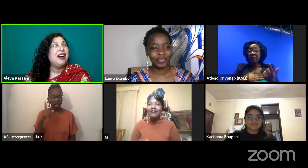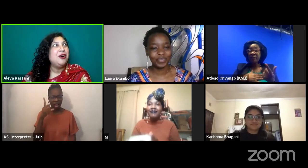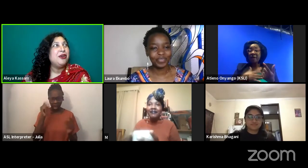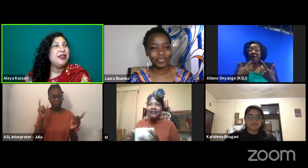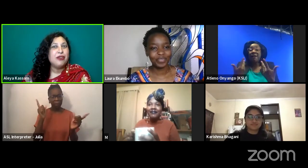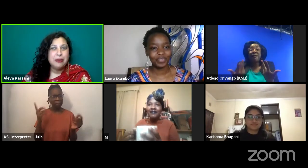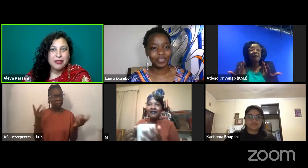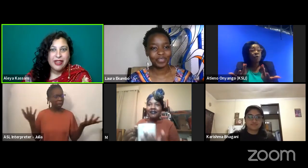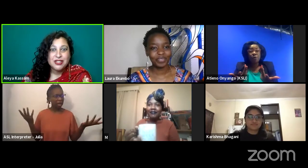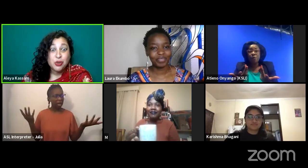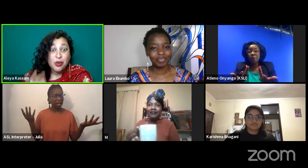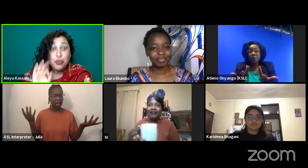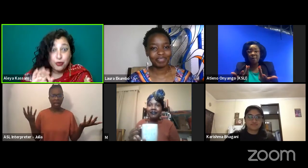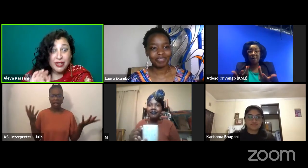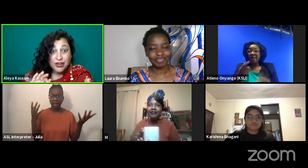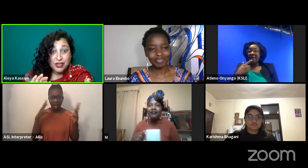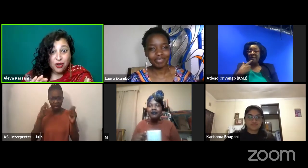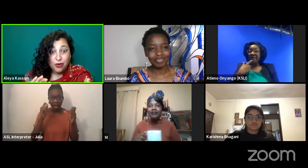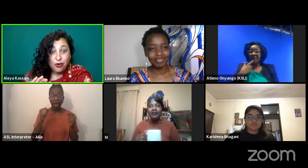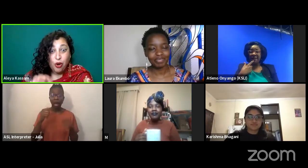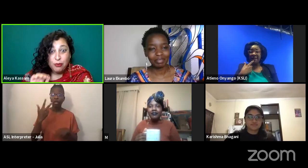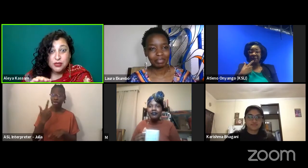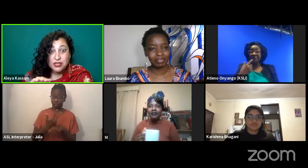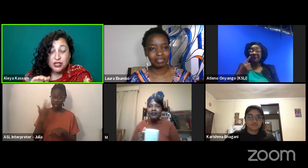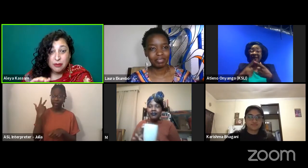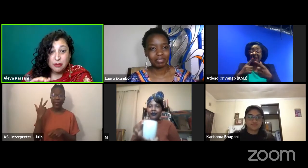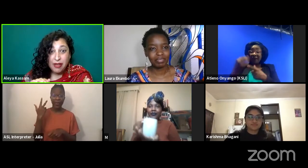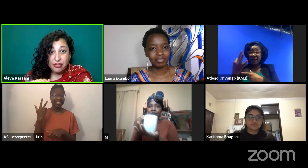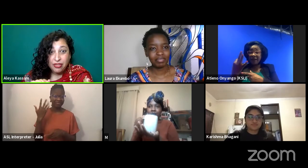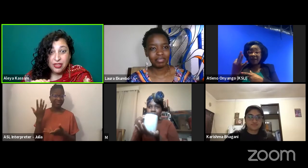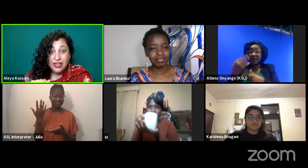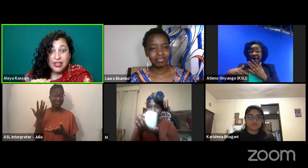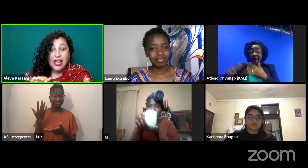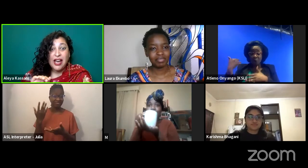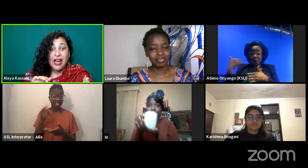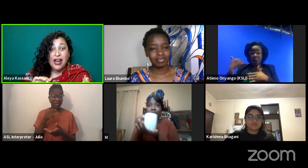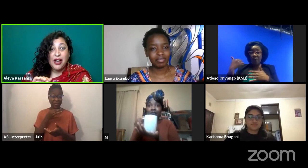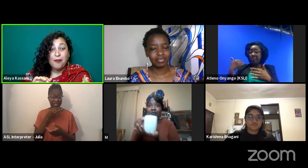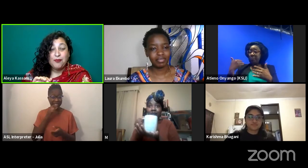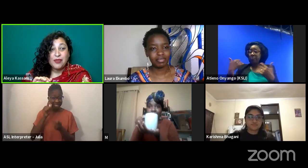How incredible that is? So three years ago, almost to the month, we came together